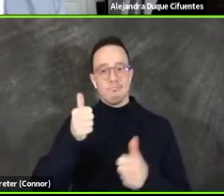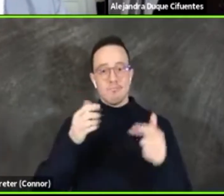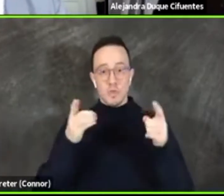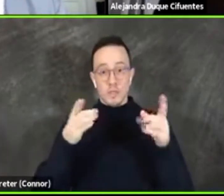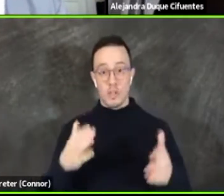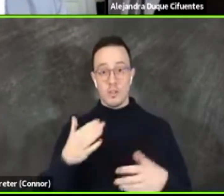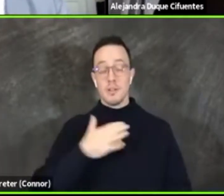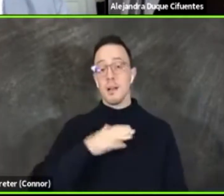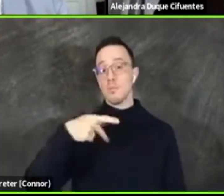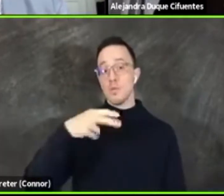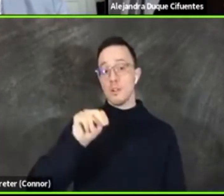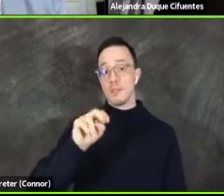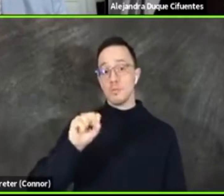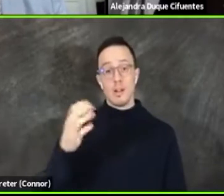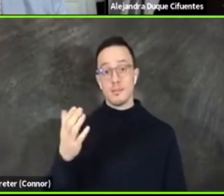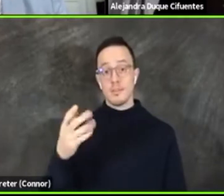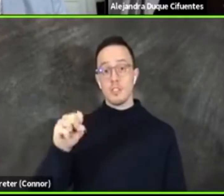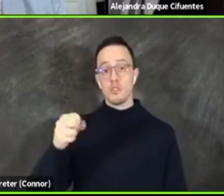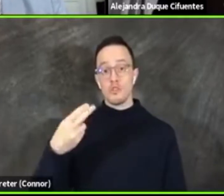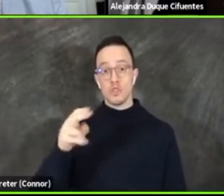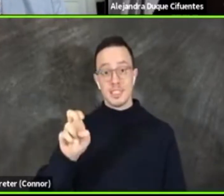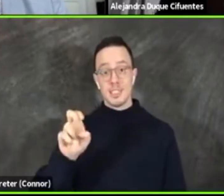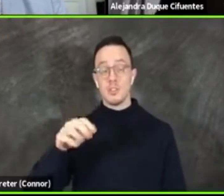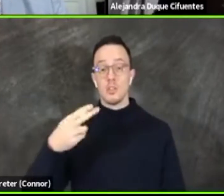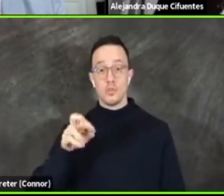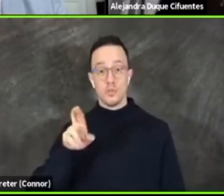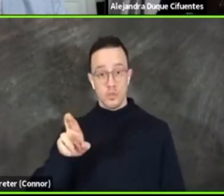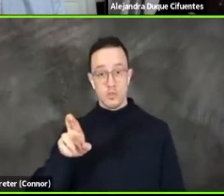WOMAN ORIGINALLY FROM MEDELLIN, COLOMBIA, THE UNSEATED TERRITORY